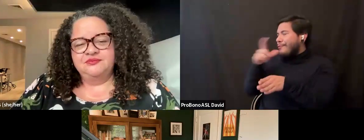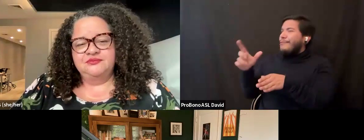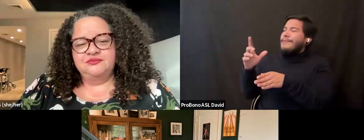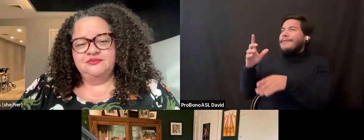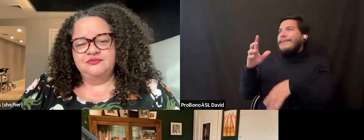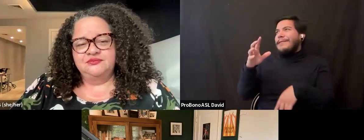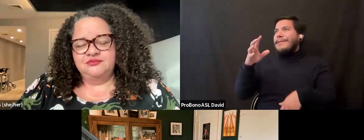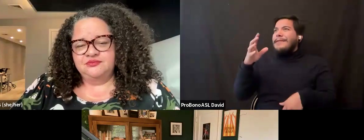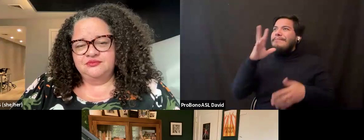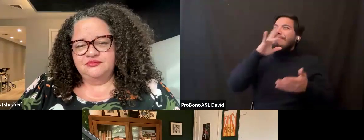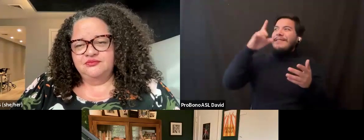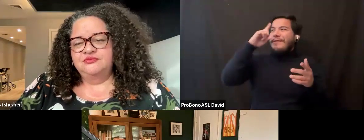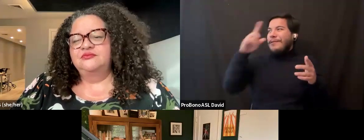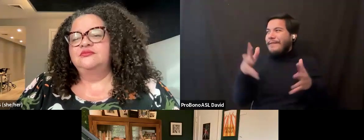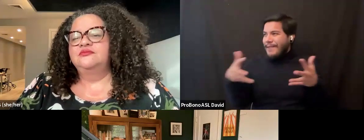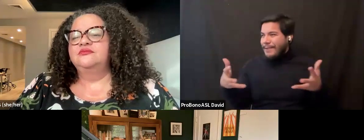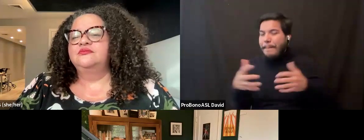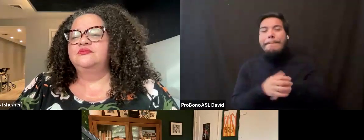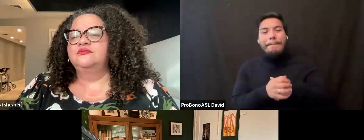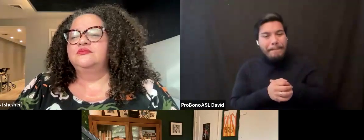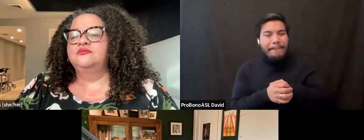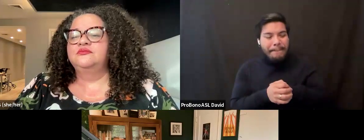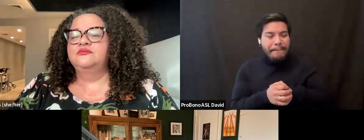Boy, I mean, listen,